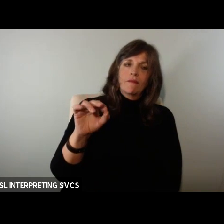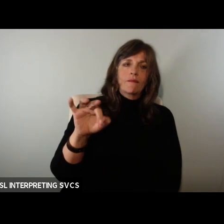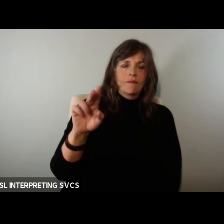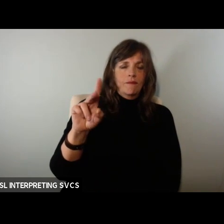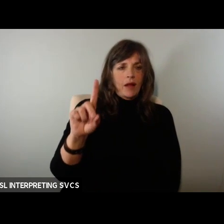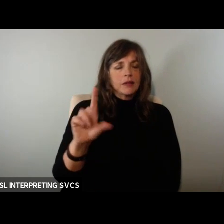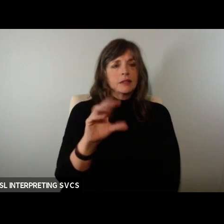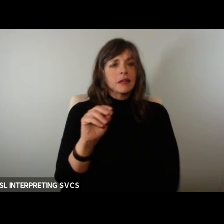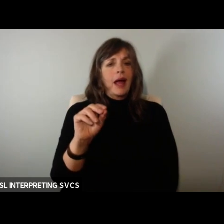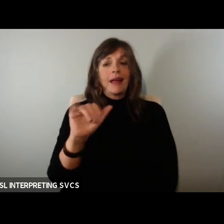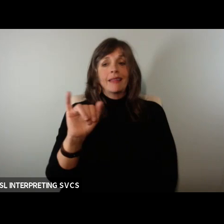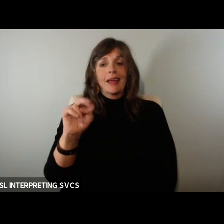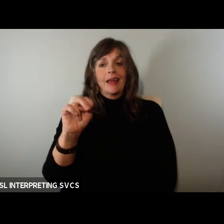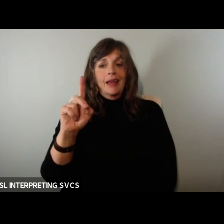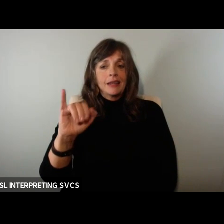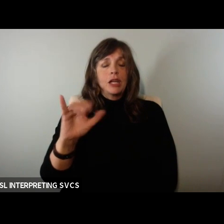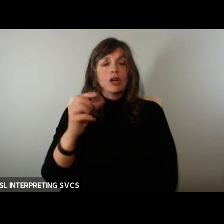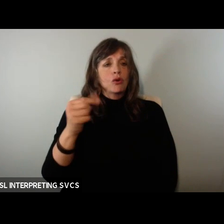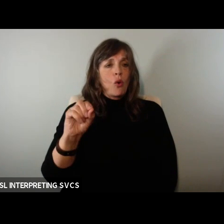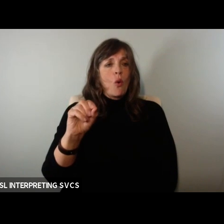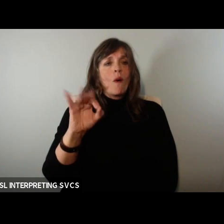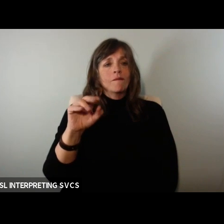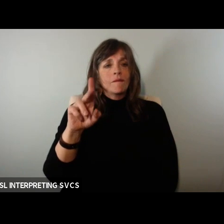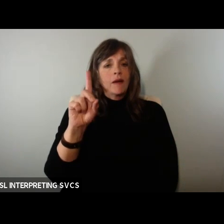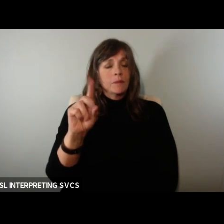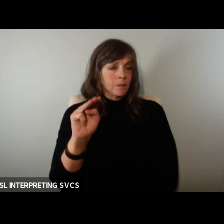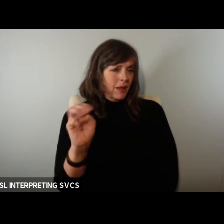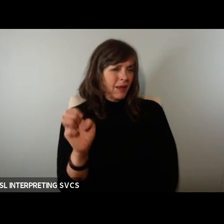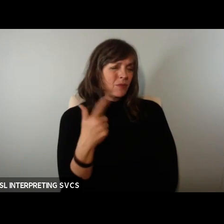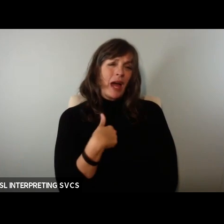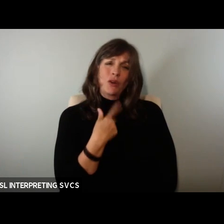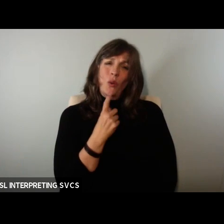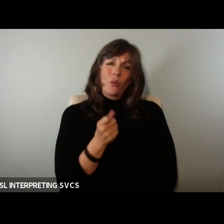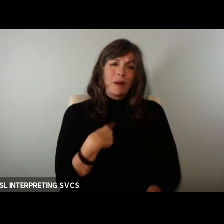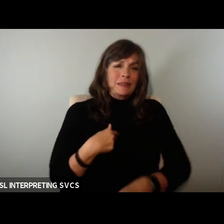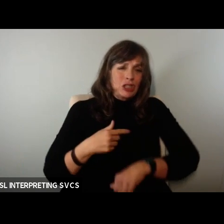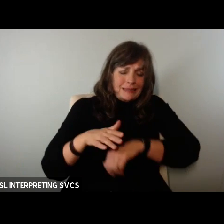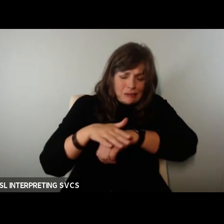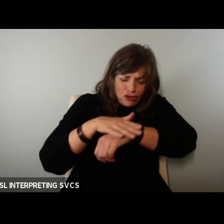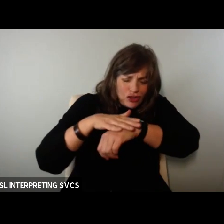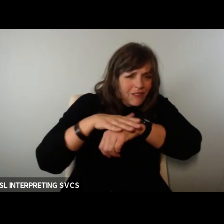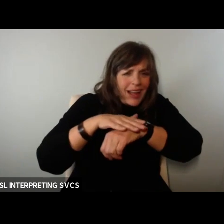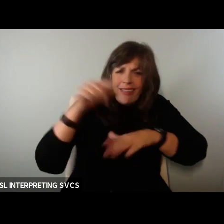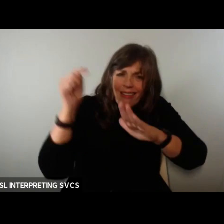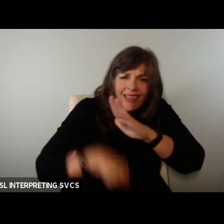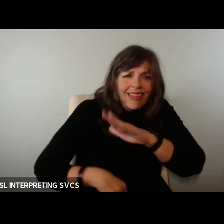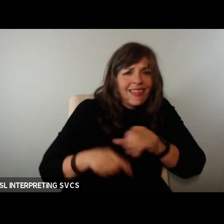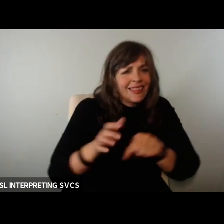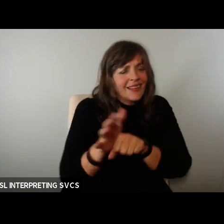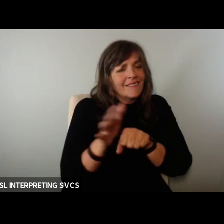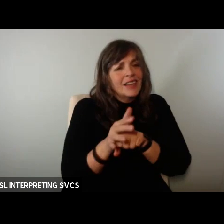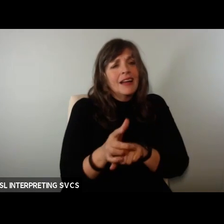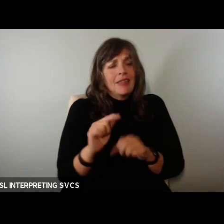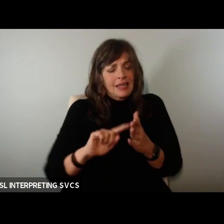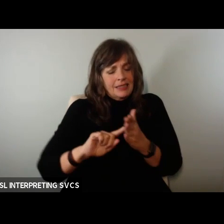We know that tonight we barely scratched the surface of some larger conversations. This is an emerging project.